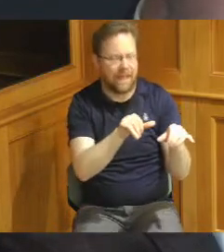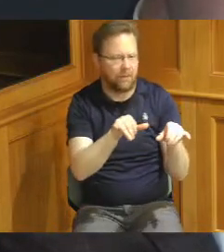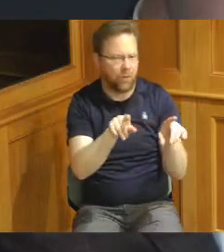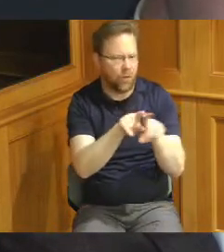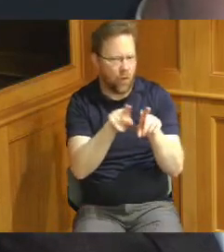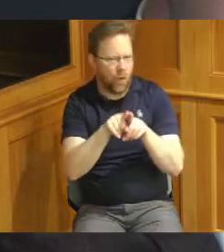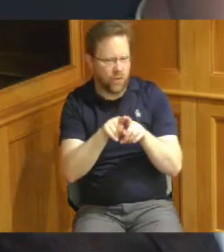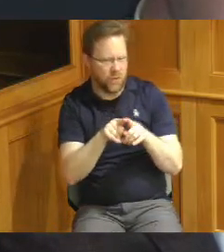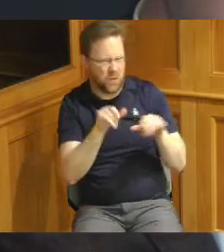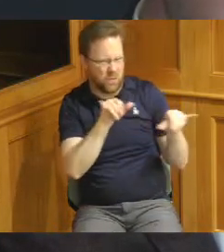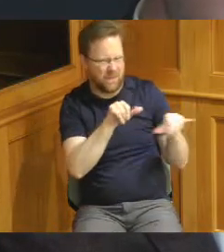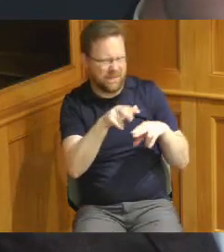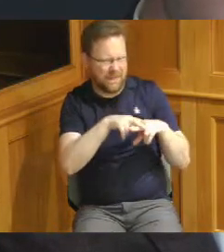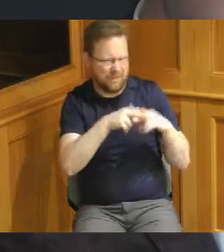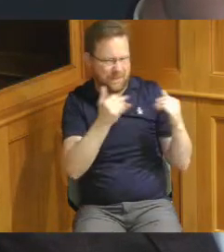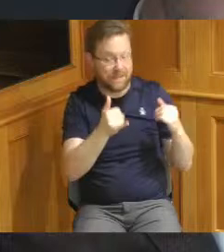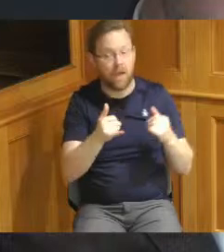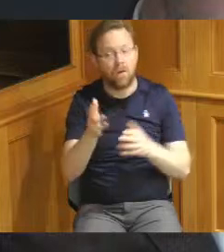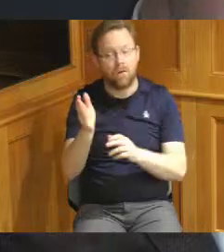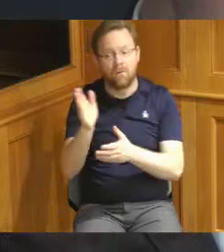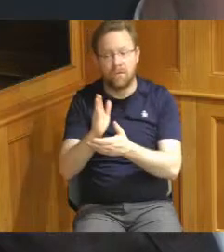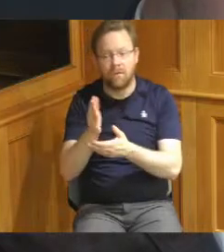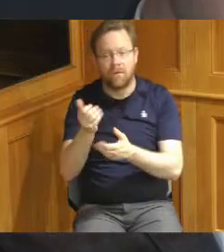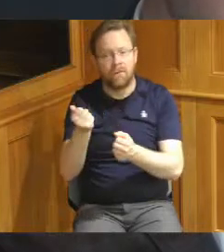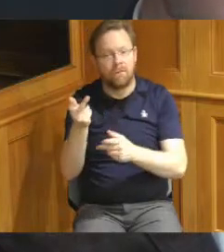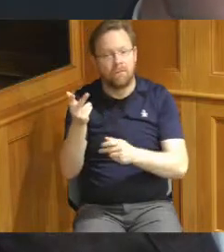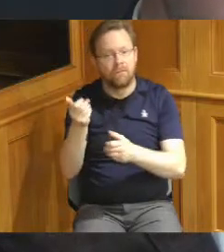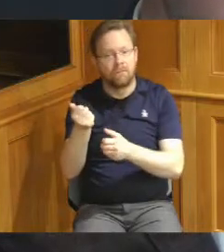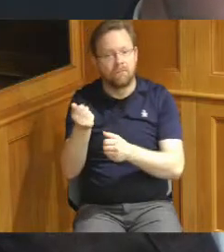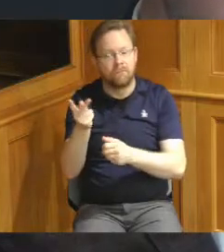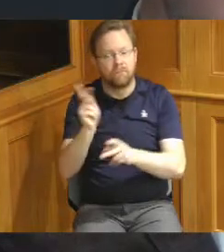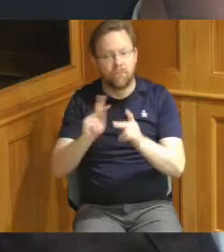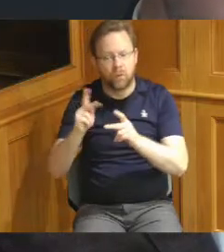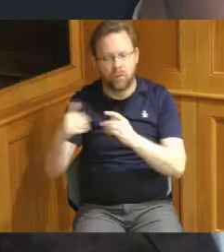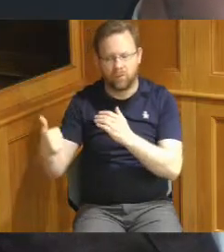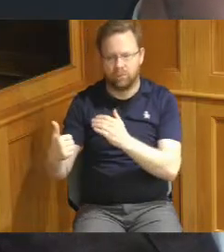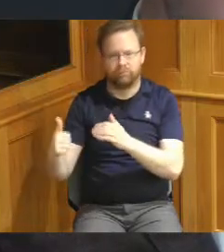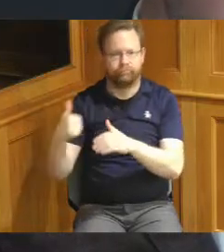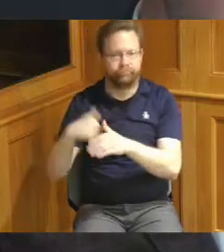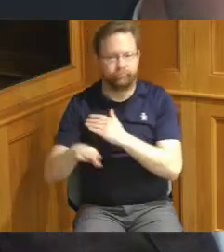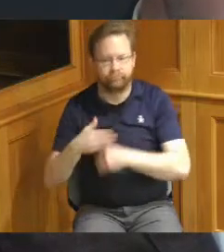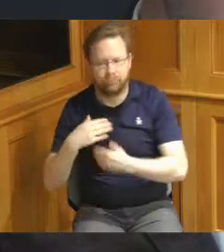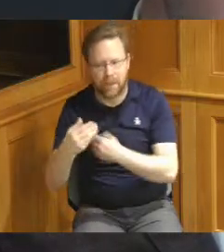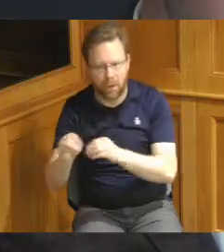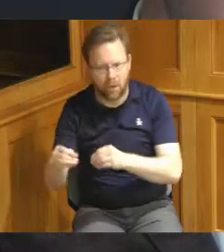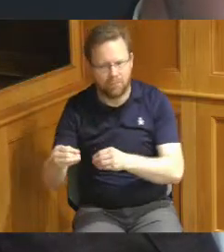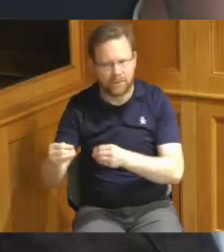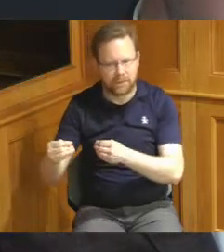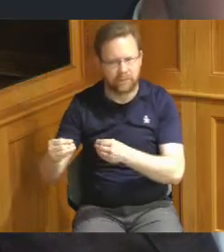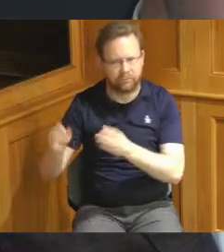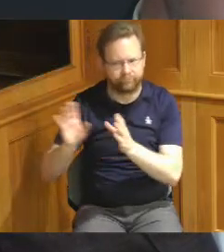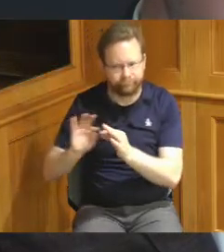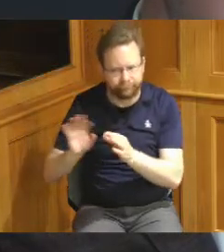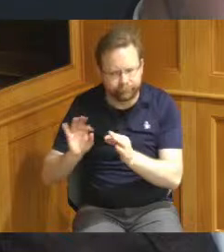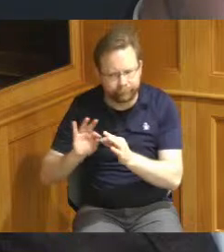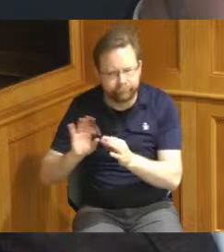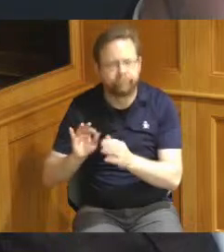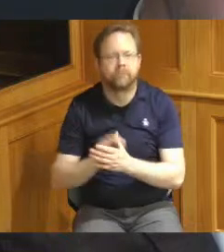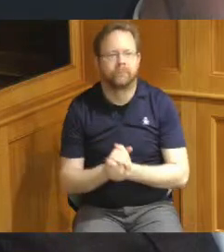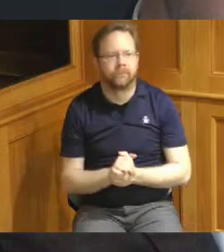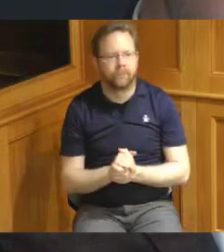we can take care of that as we approve the consent agenda item number six is an agreement allowing